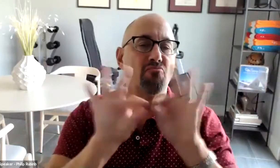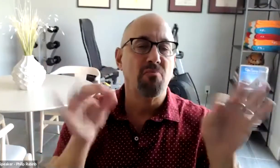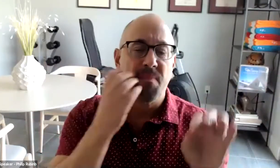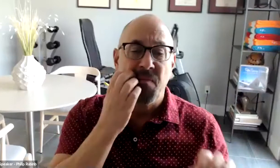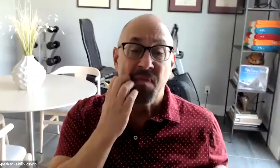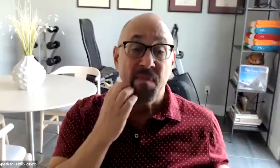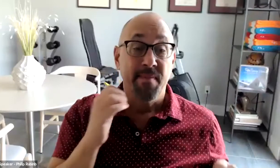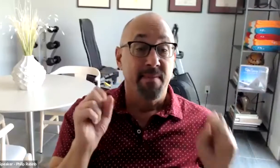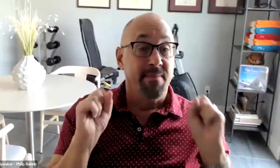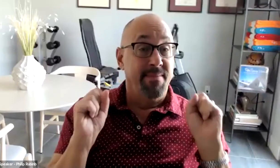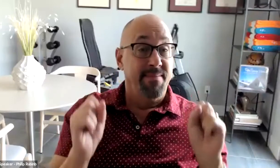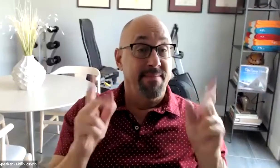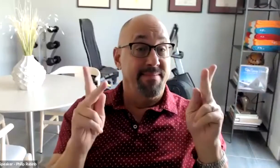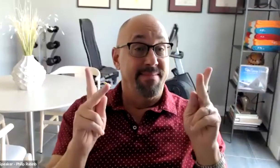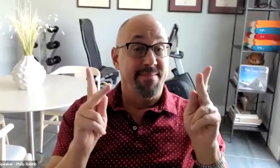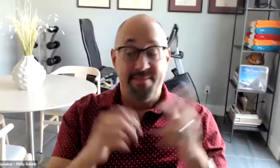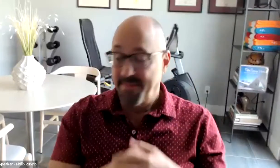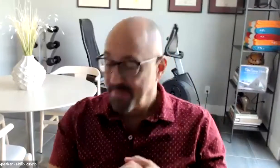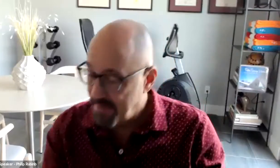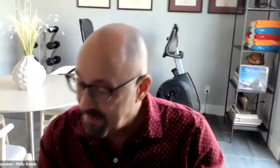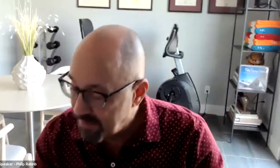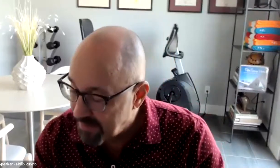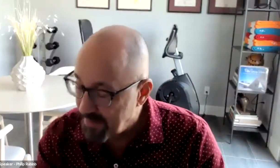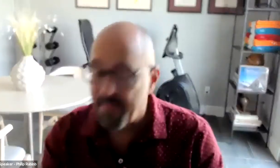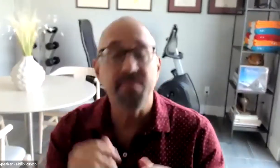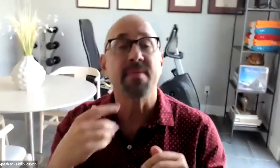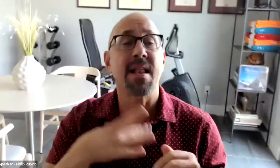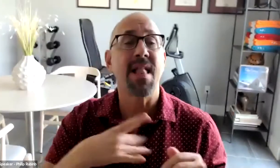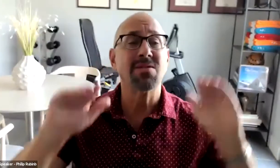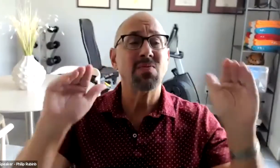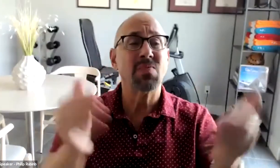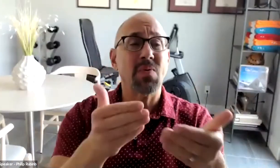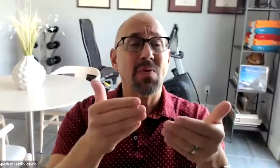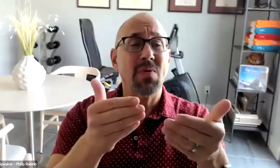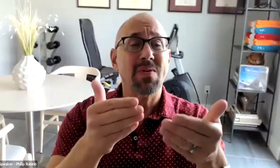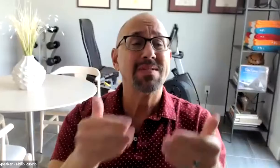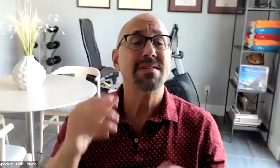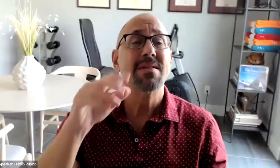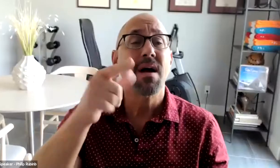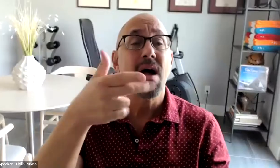and it'll display the captions there at the bottom of your screens. So, OK, with that,